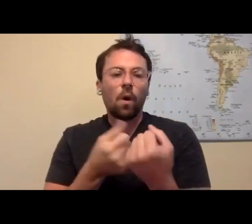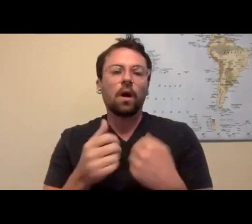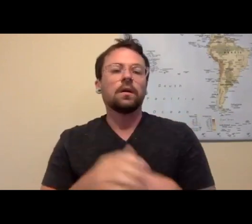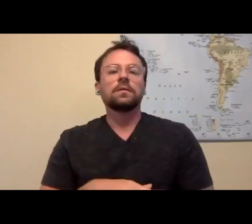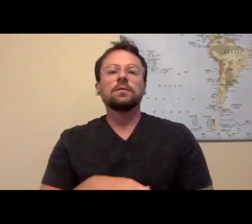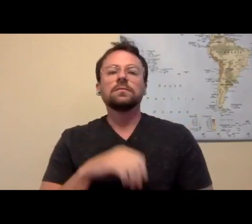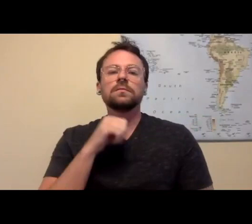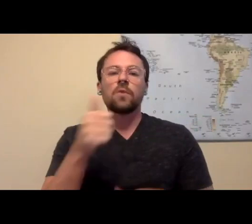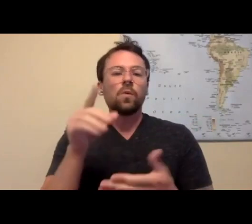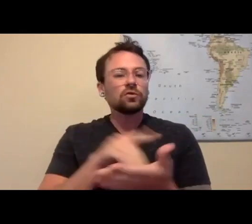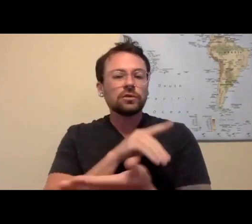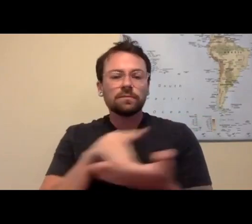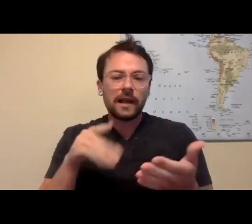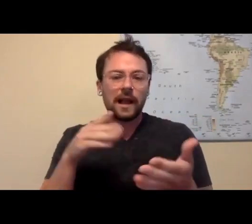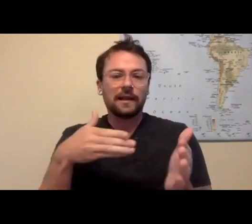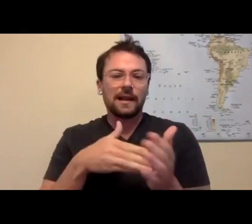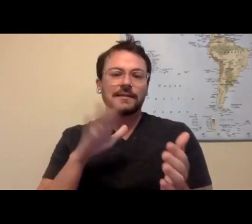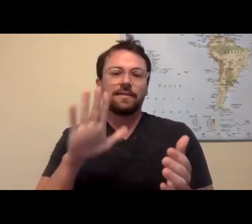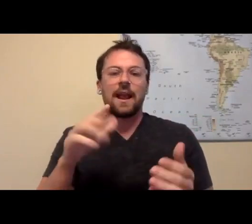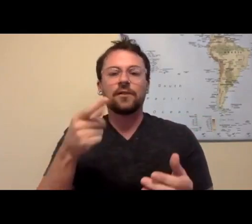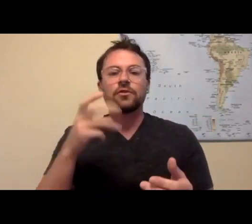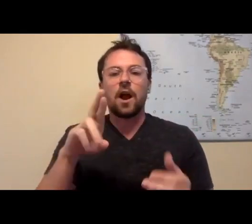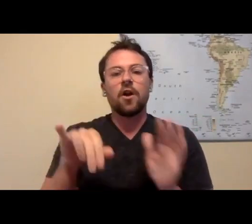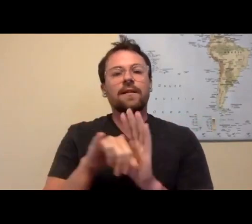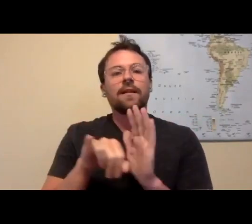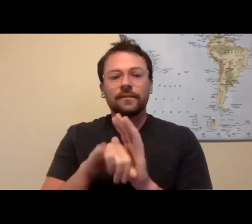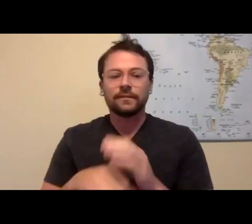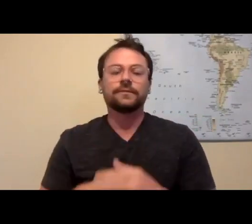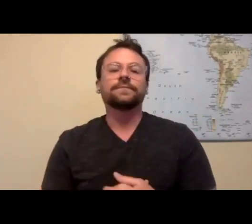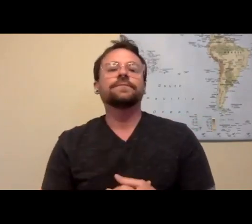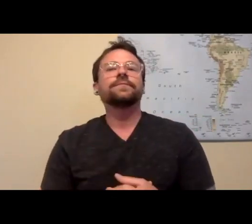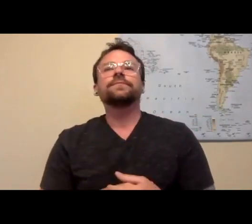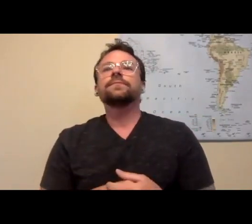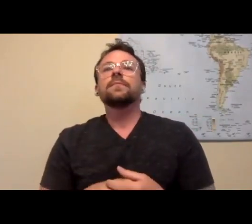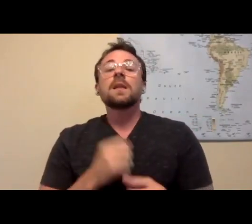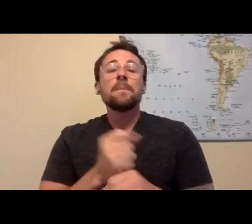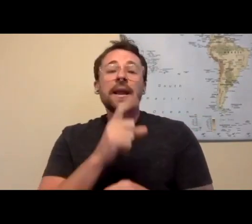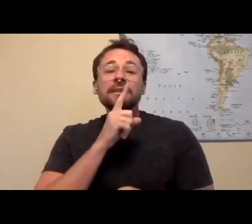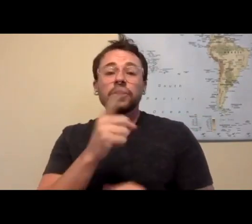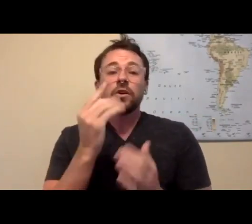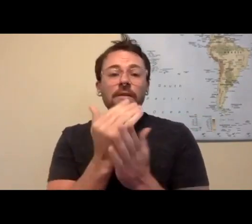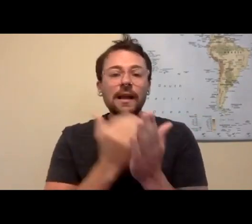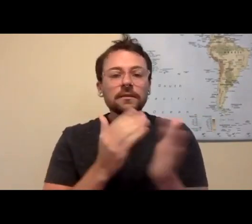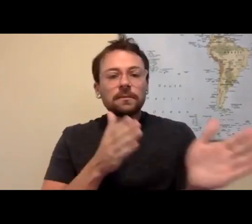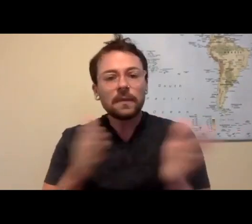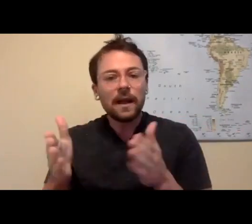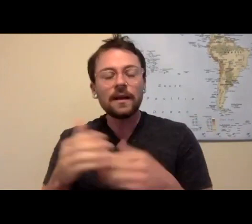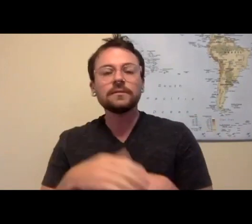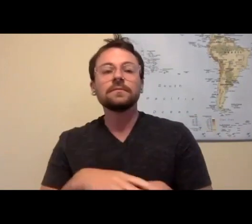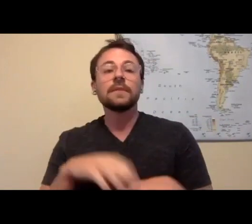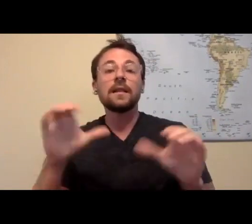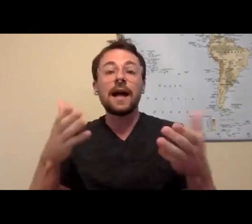> I think the bottom line is that we support students. That we work to end discrimination against them.